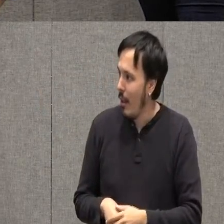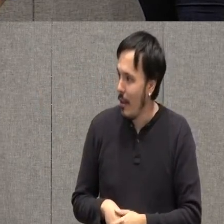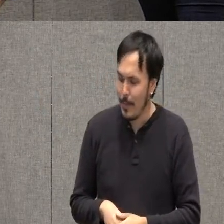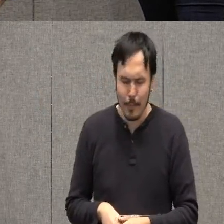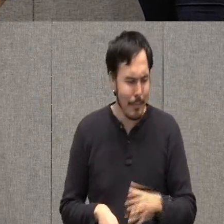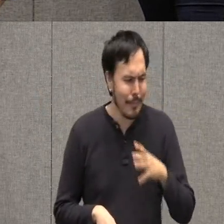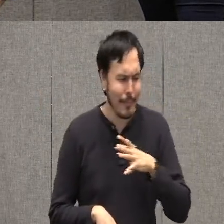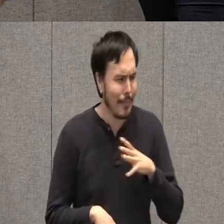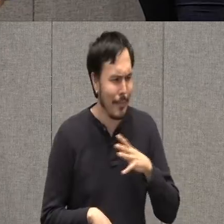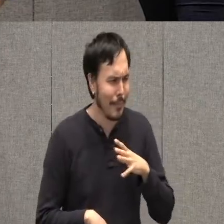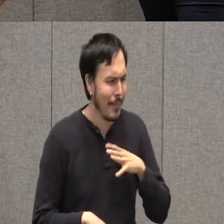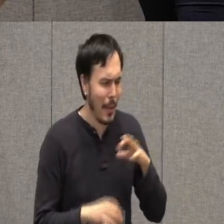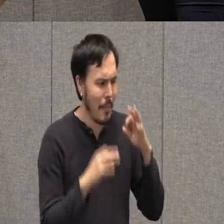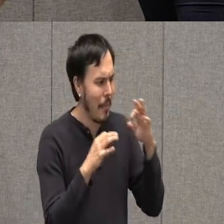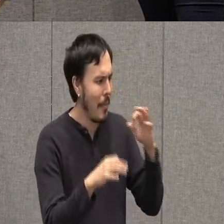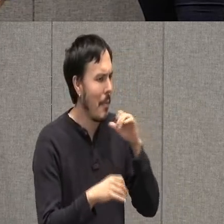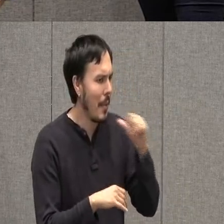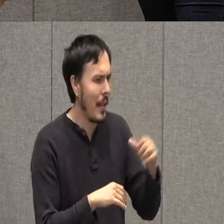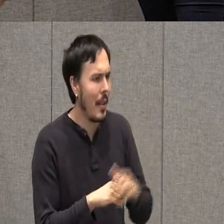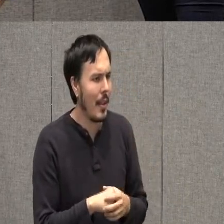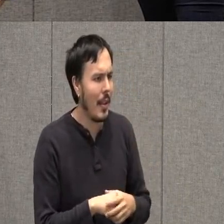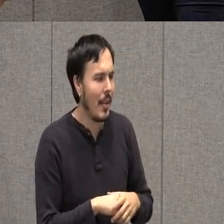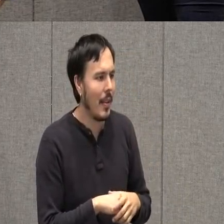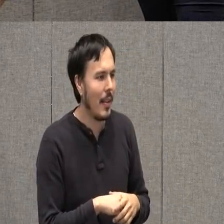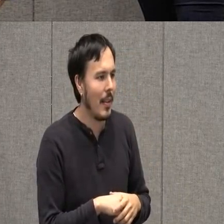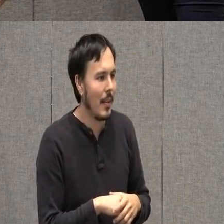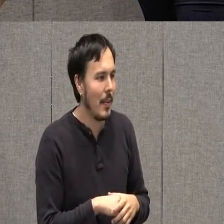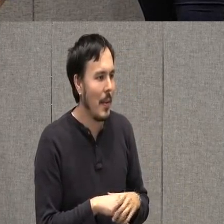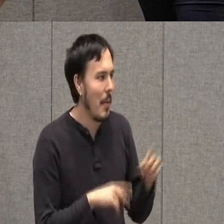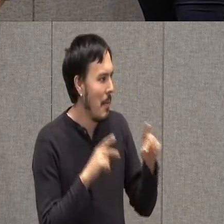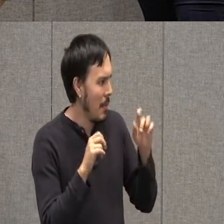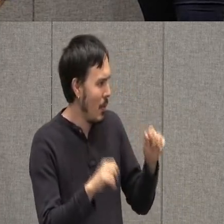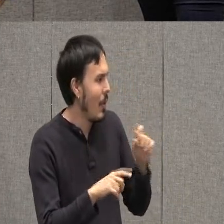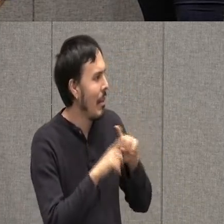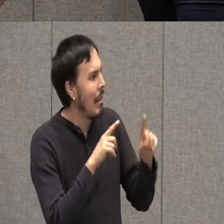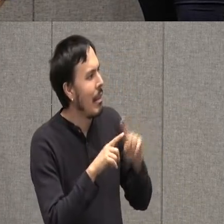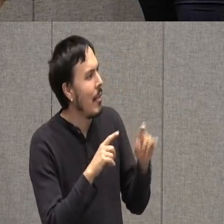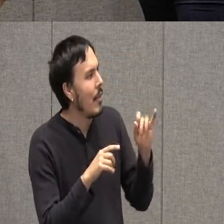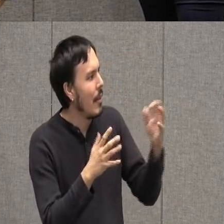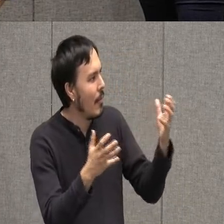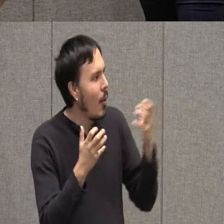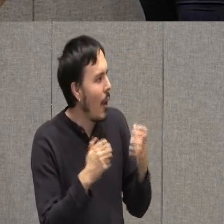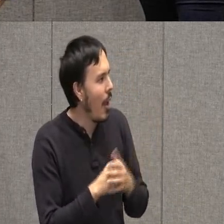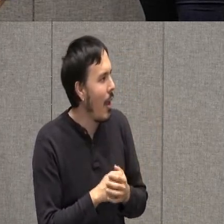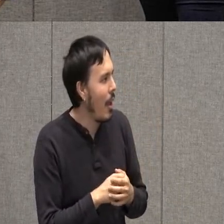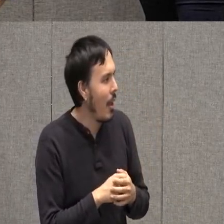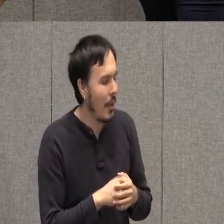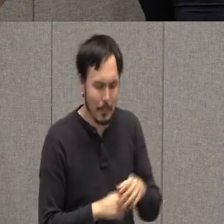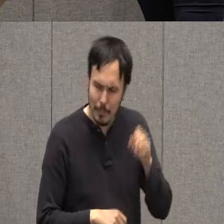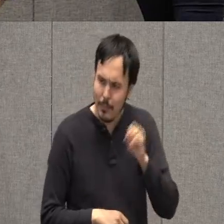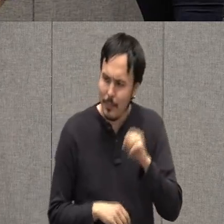It's not perfect. People could do it differently if you wanted to. [Potter] That's right 'cause remember, you're the artist.